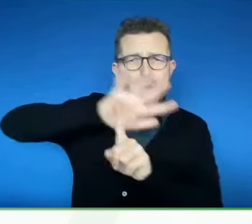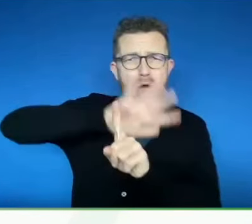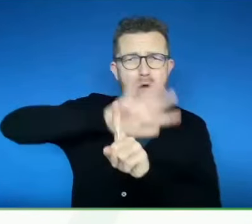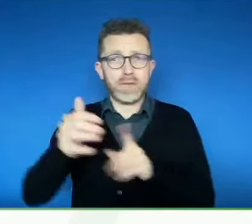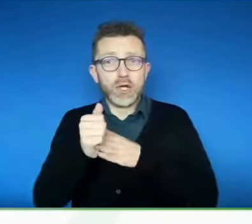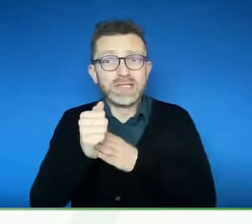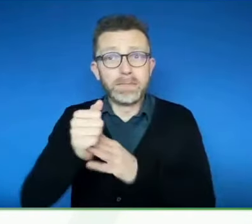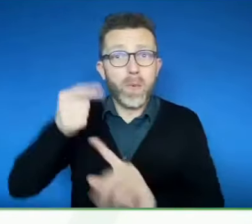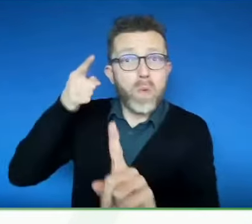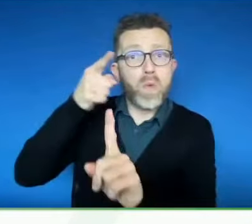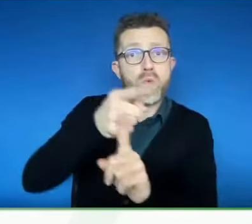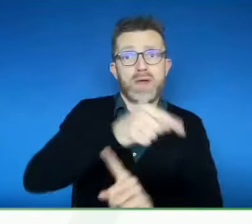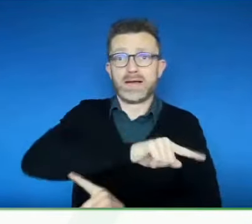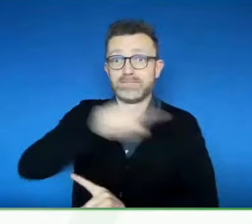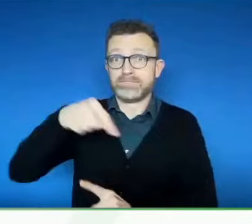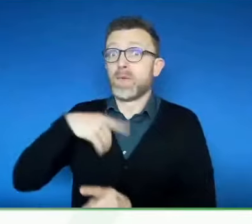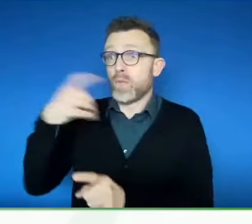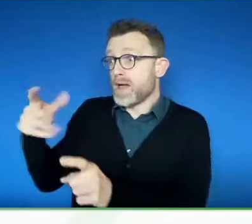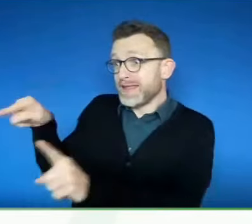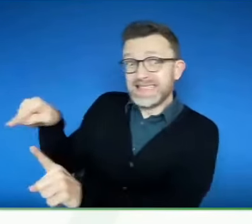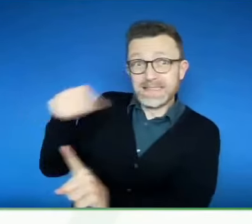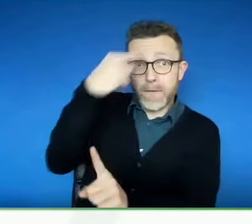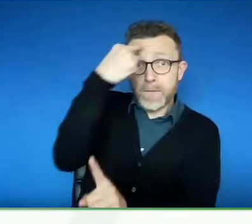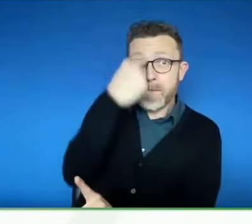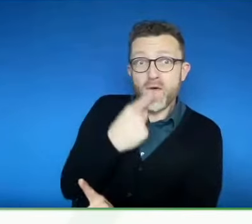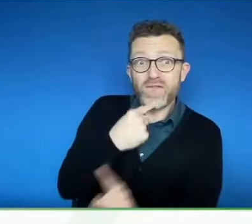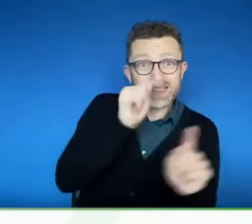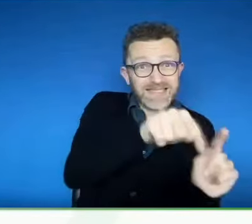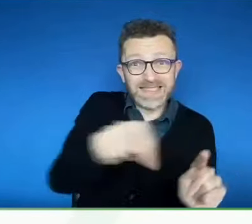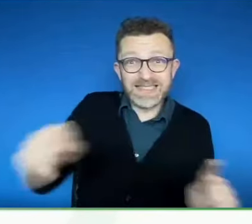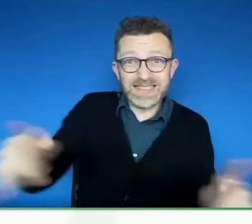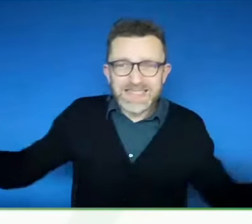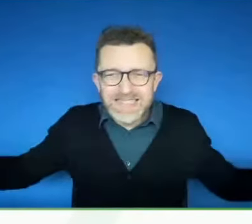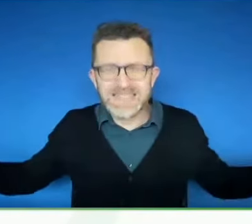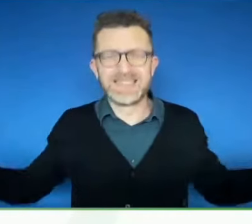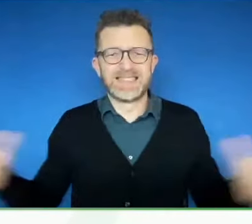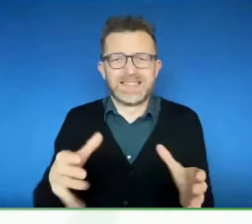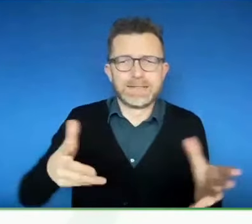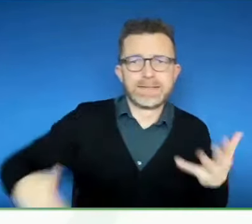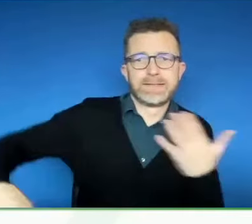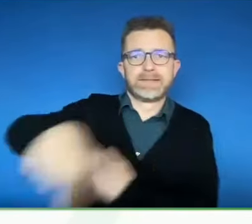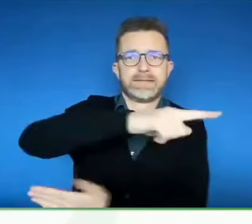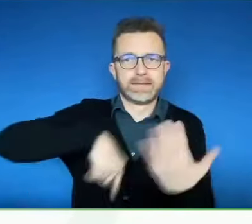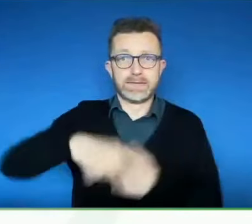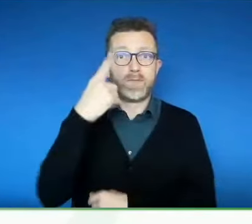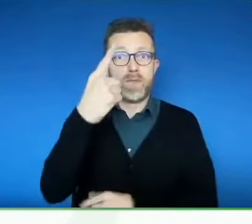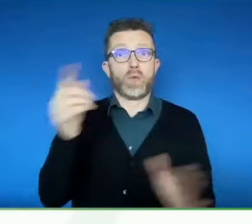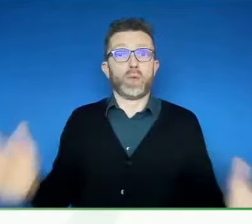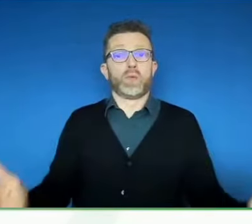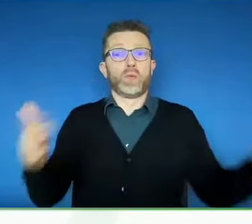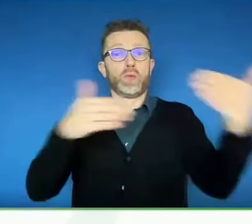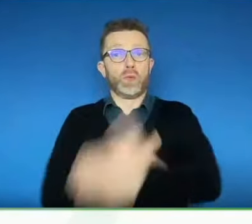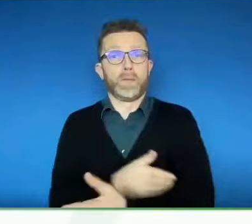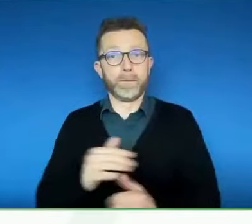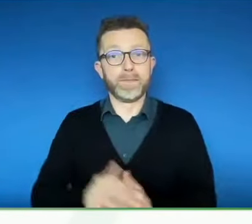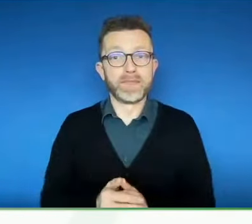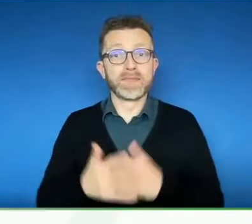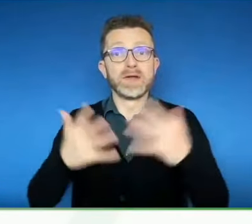It's usually about confronting fear or communication skills. We were not interested in this, so we worked at stripping public